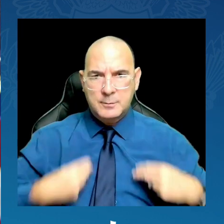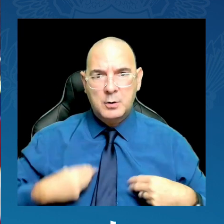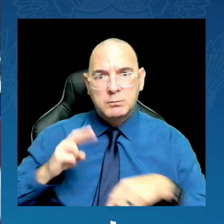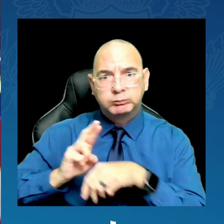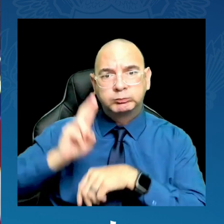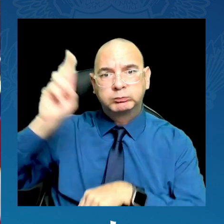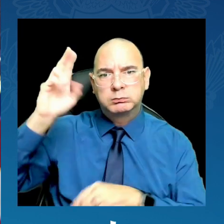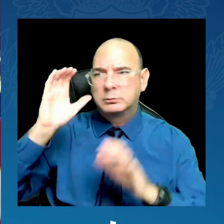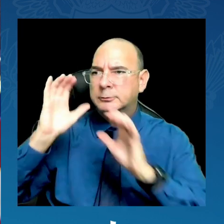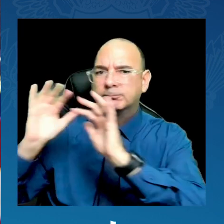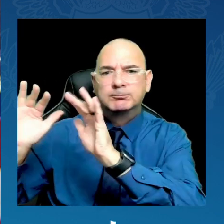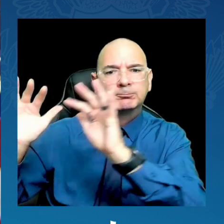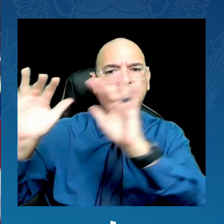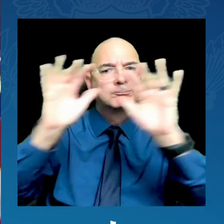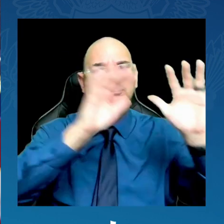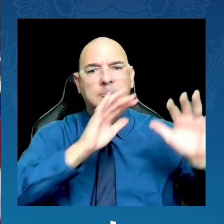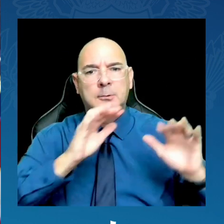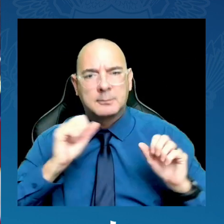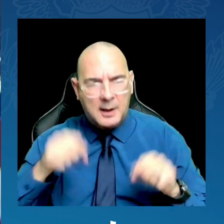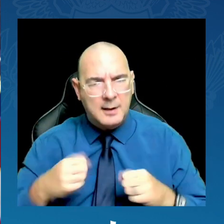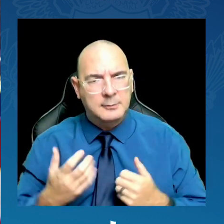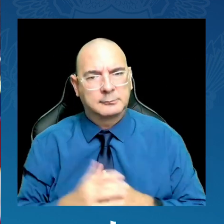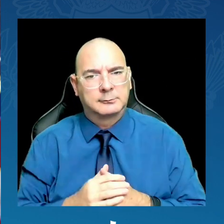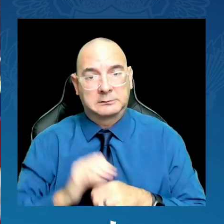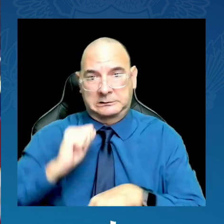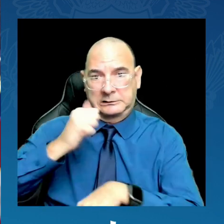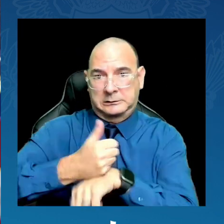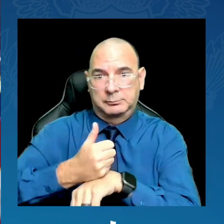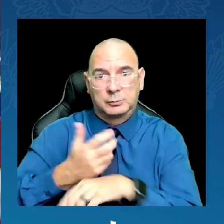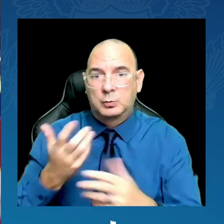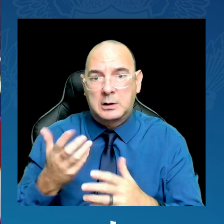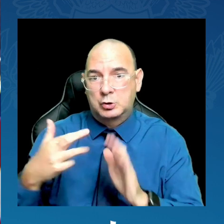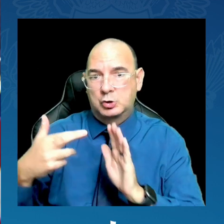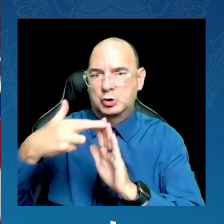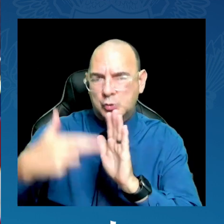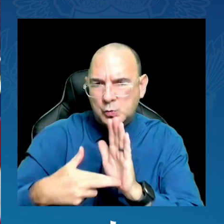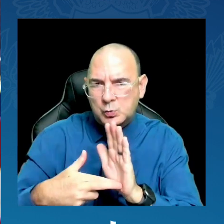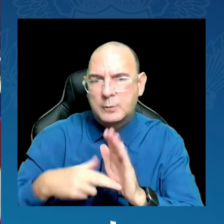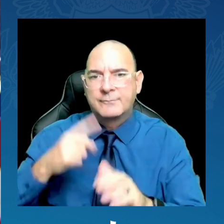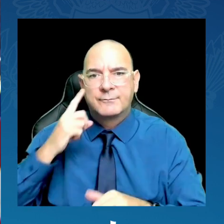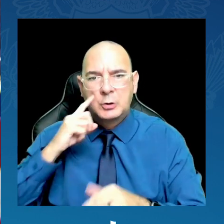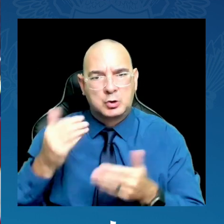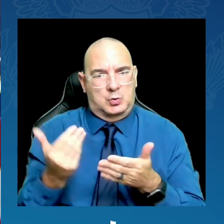and to establish rules for novel commercial space activities.